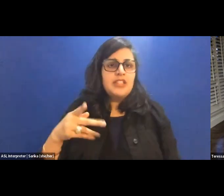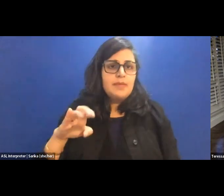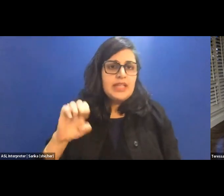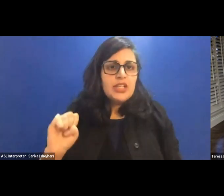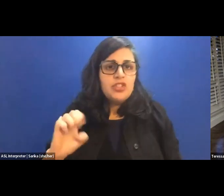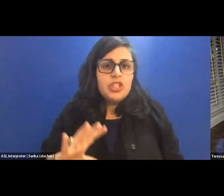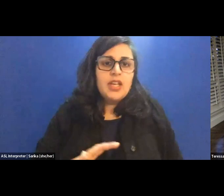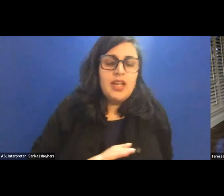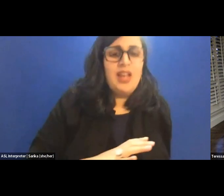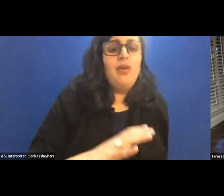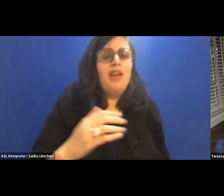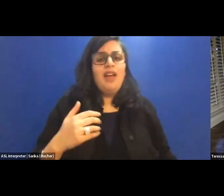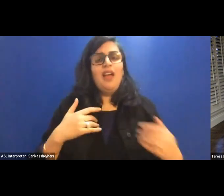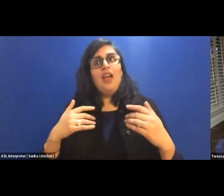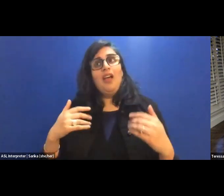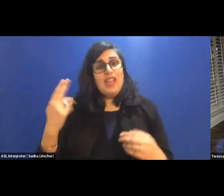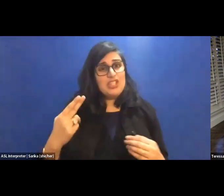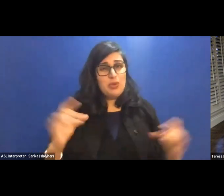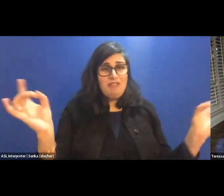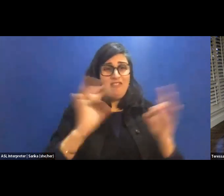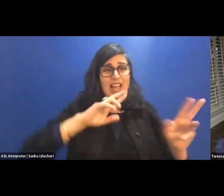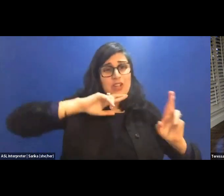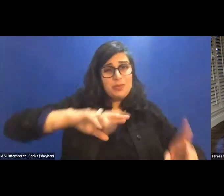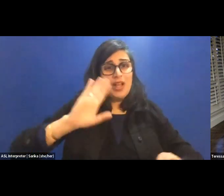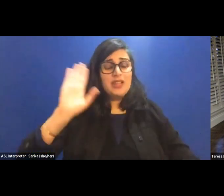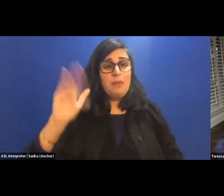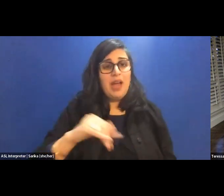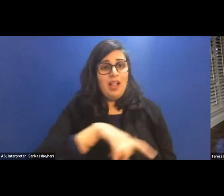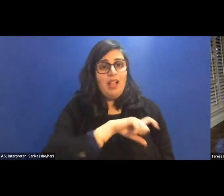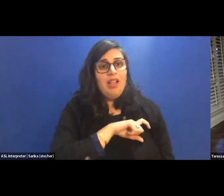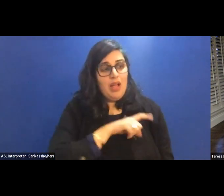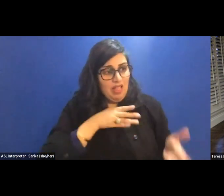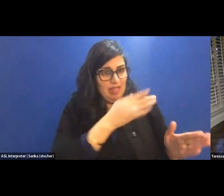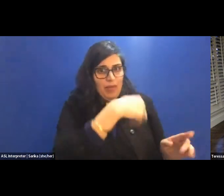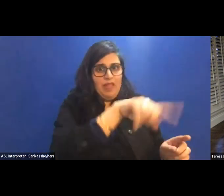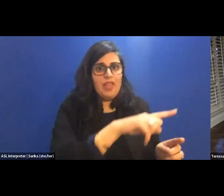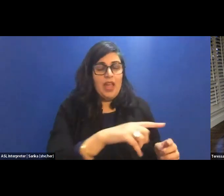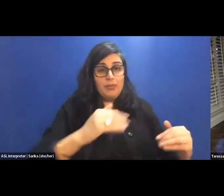using their freedom of speech and right to protest. And we have the experience and history